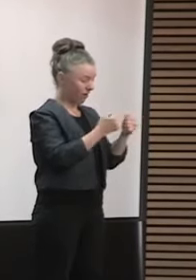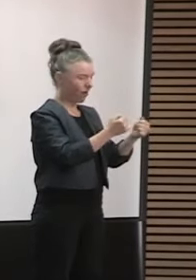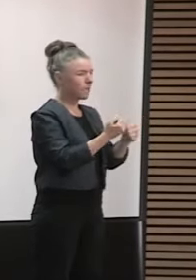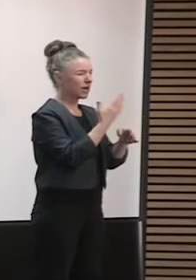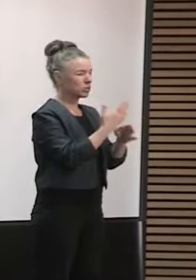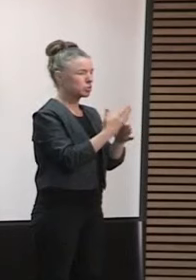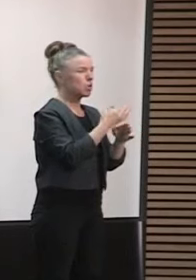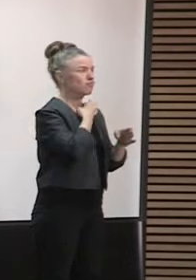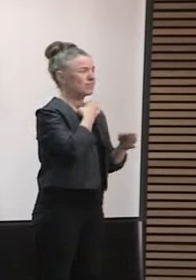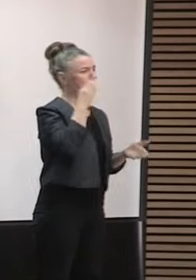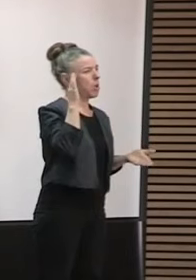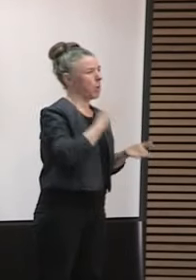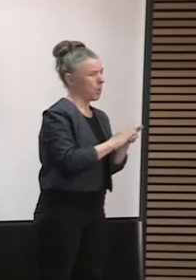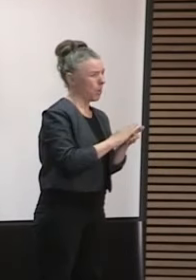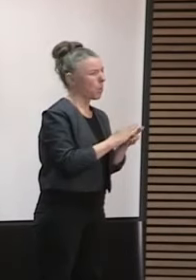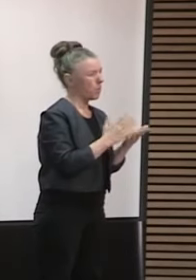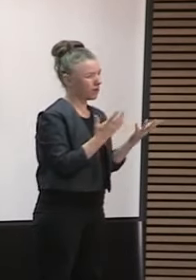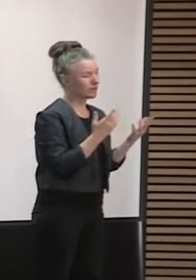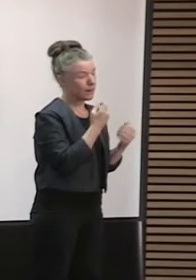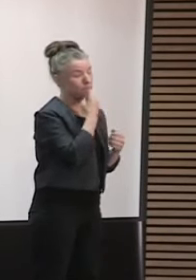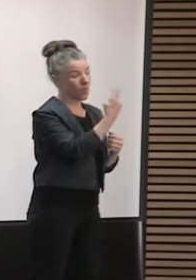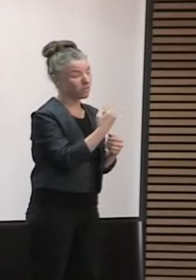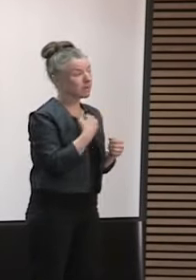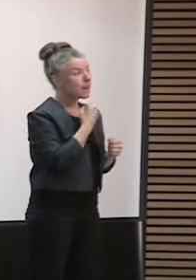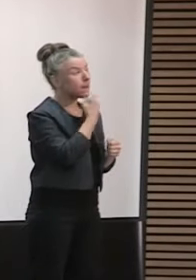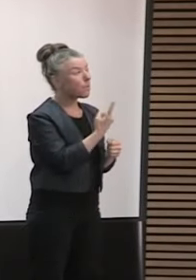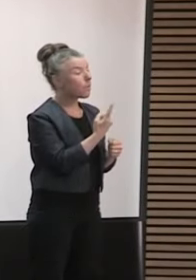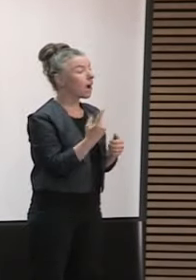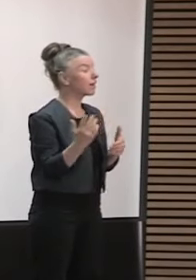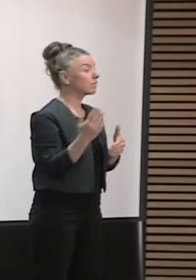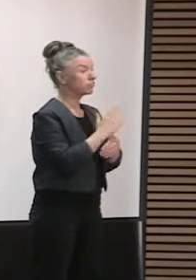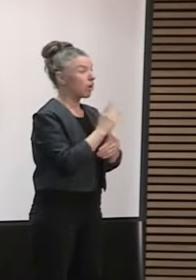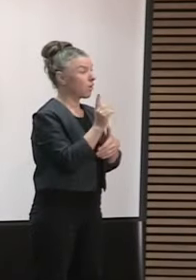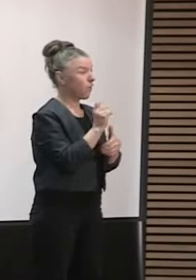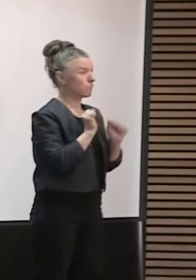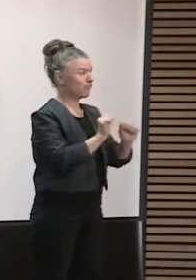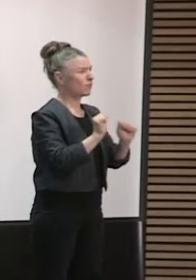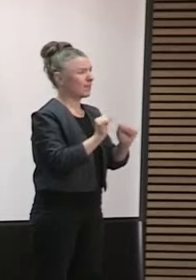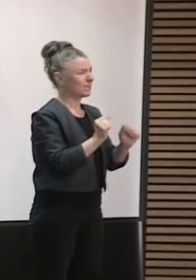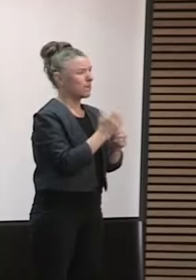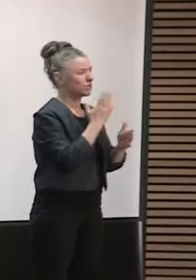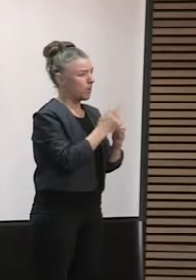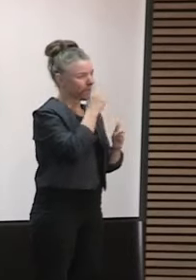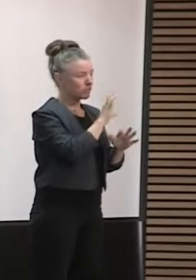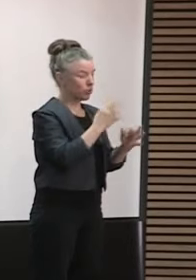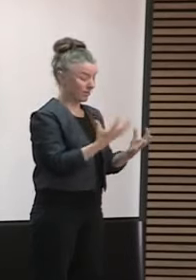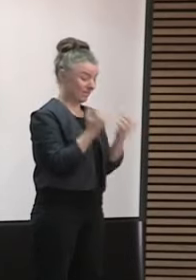upper year levels. My advice to them and the thing I'm encouraging them to do is choose a job which